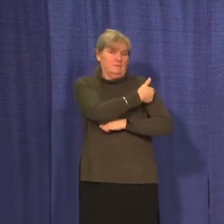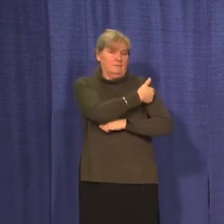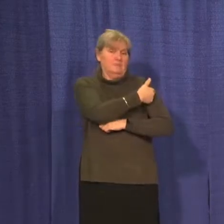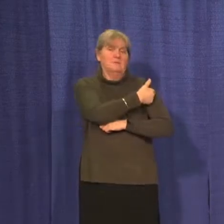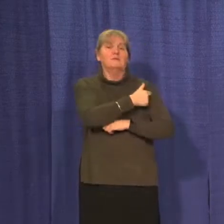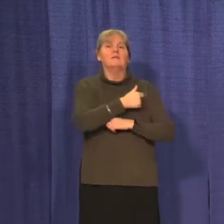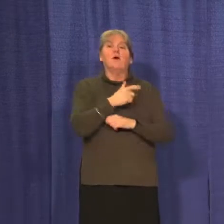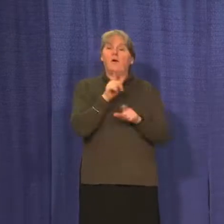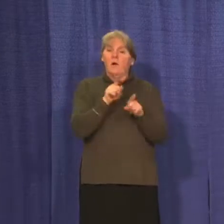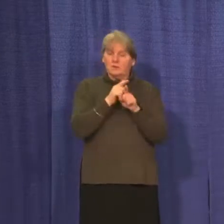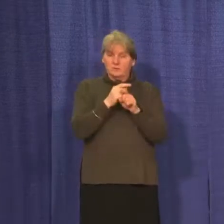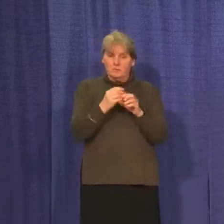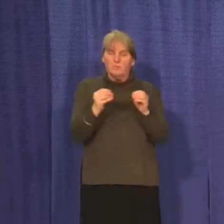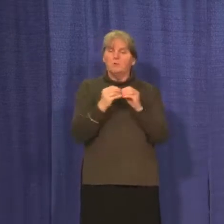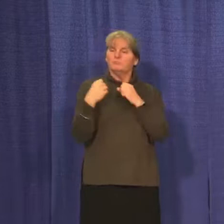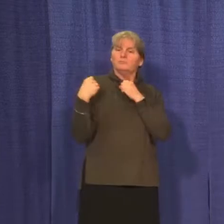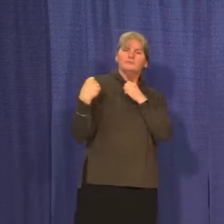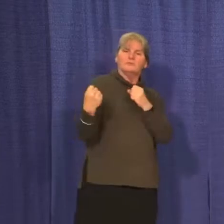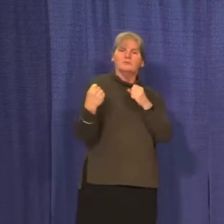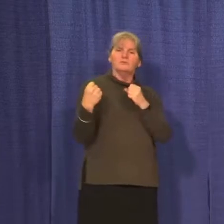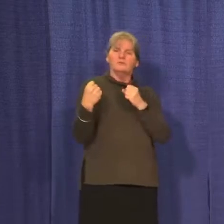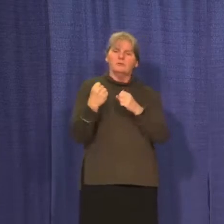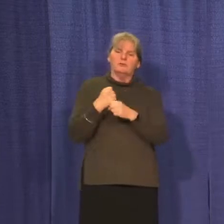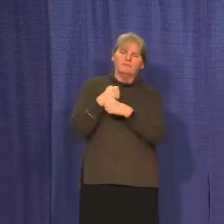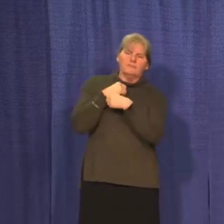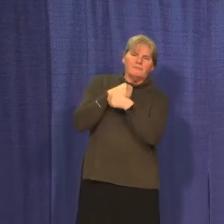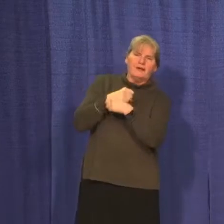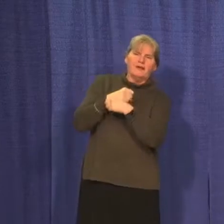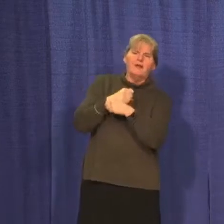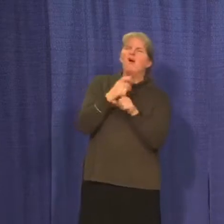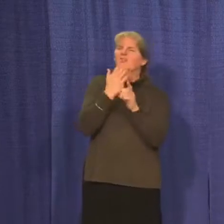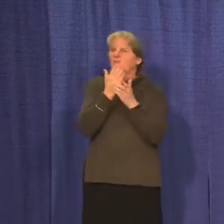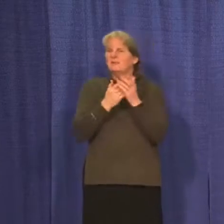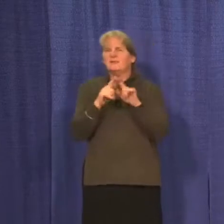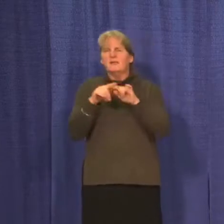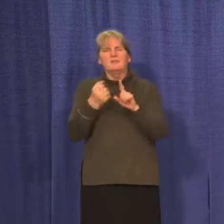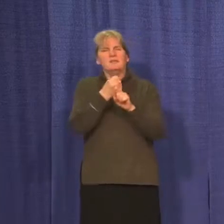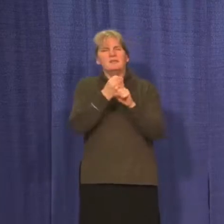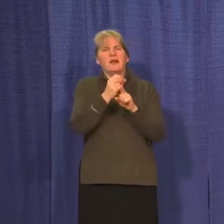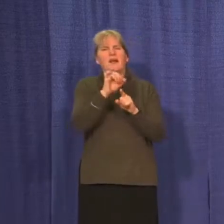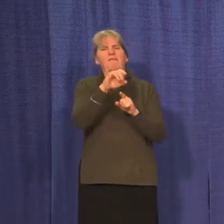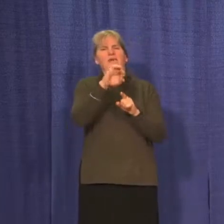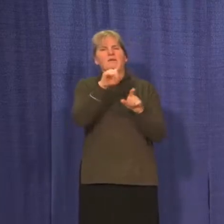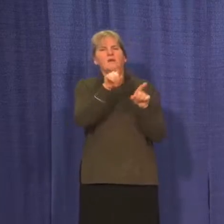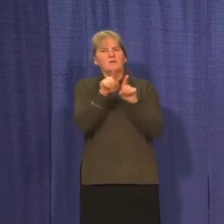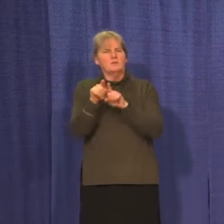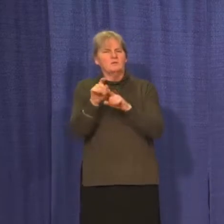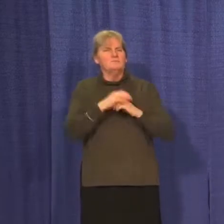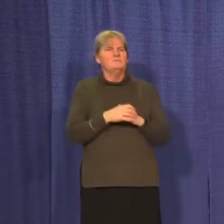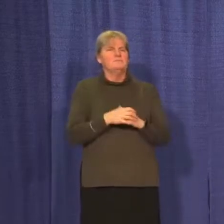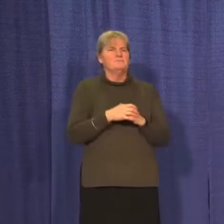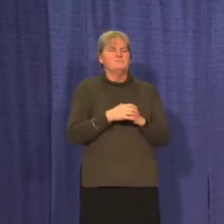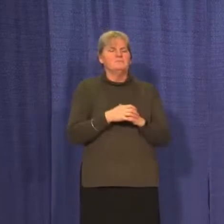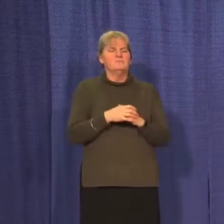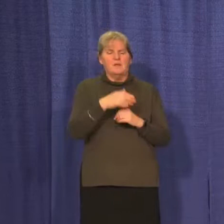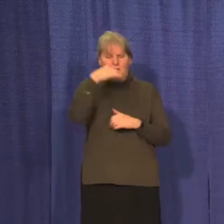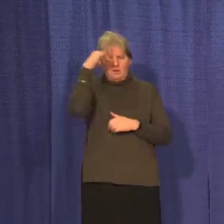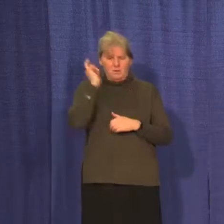immunity, will also bring increased local side effects. In Yukon, after more than 2,000